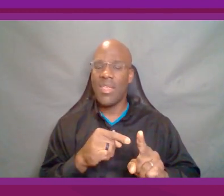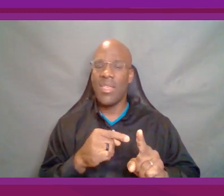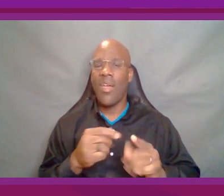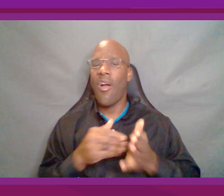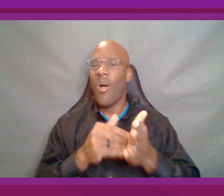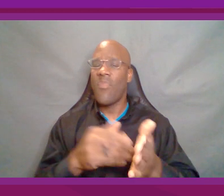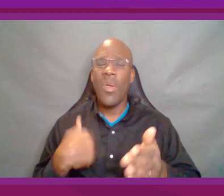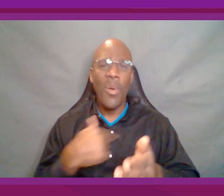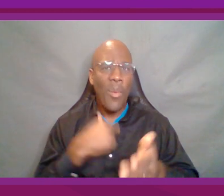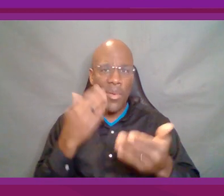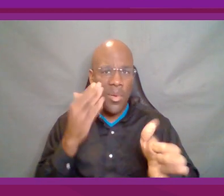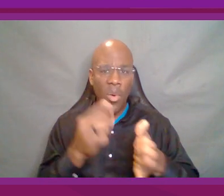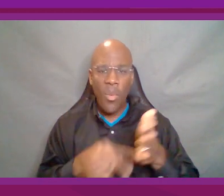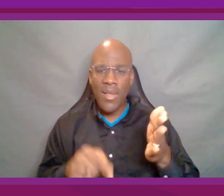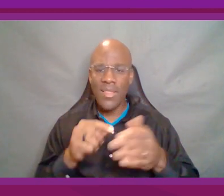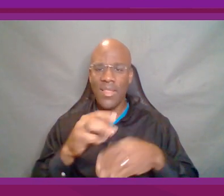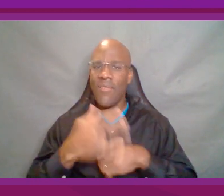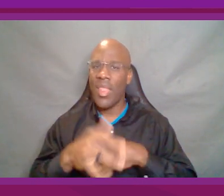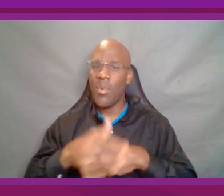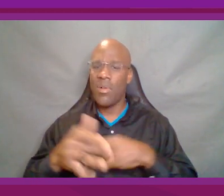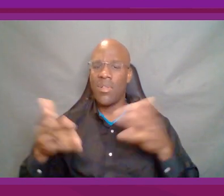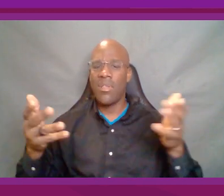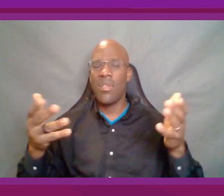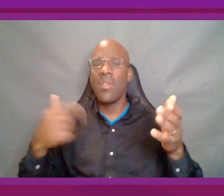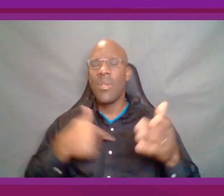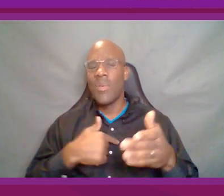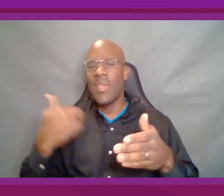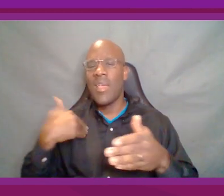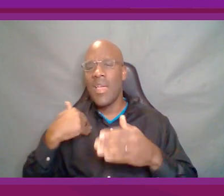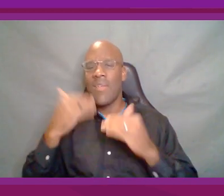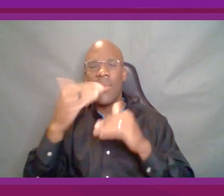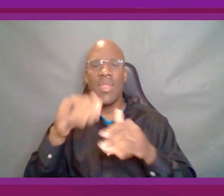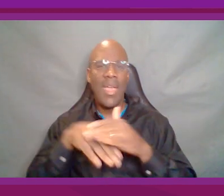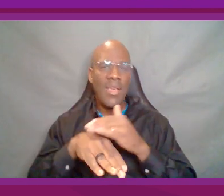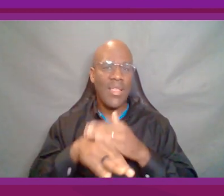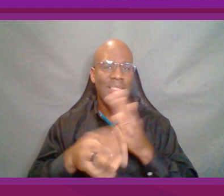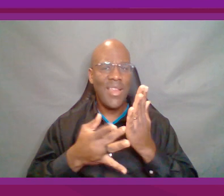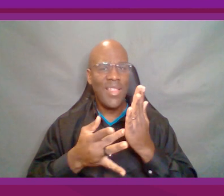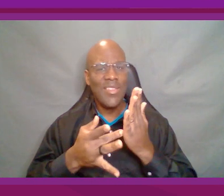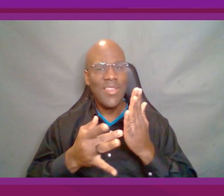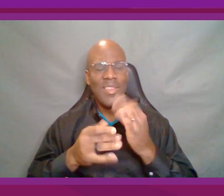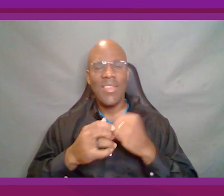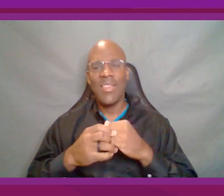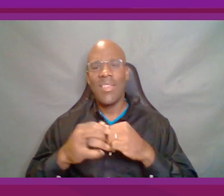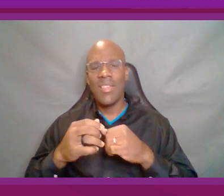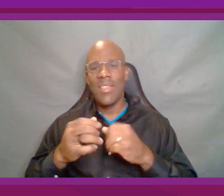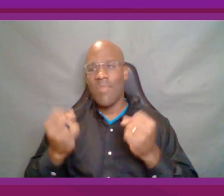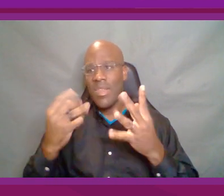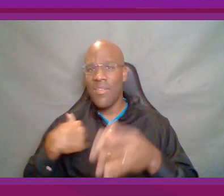even know what is available to us due to limited access to technology, due to living in